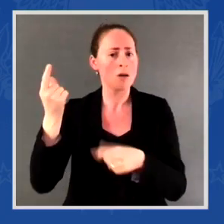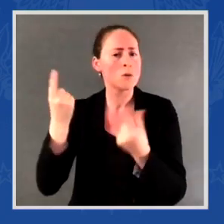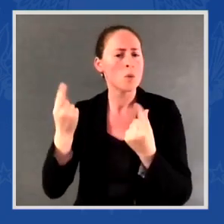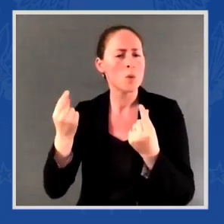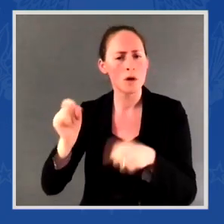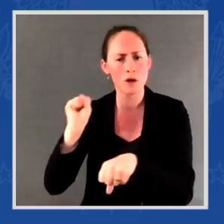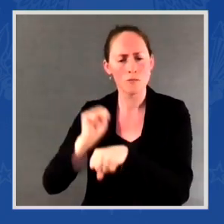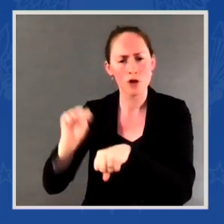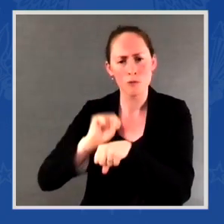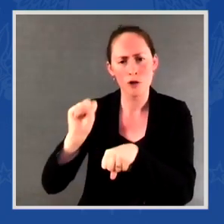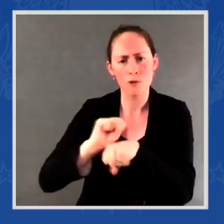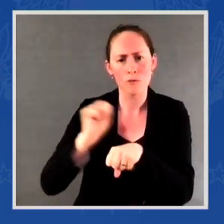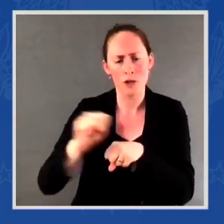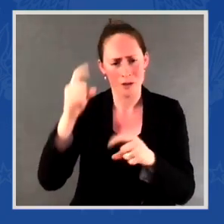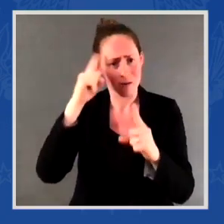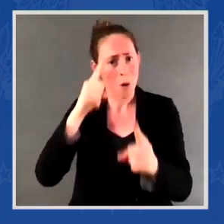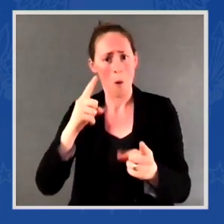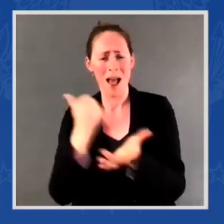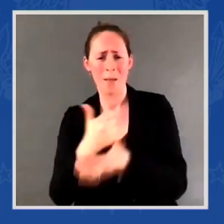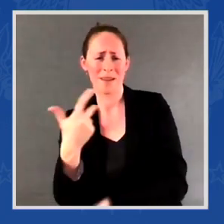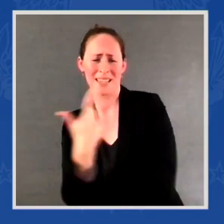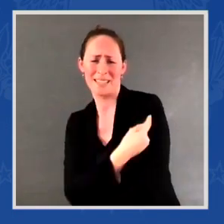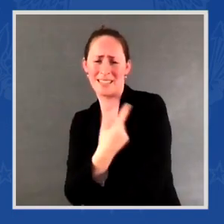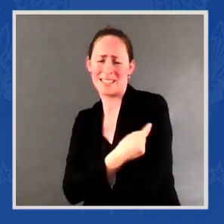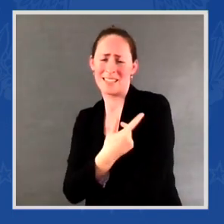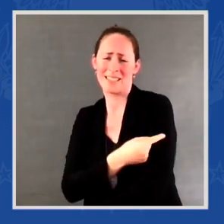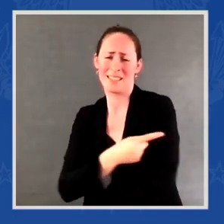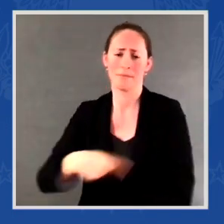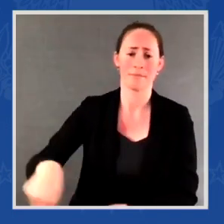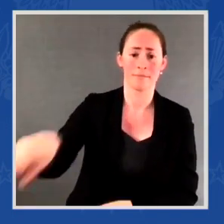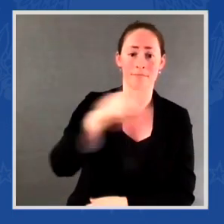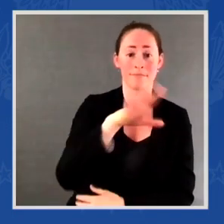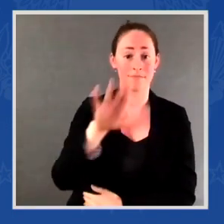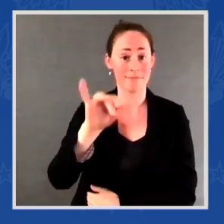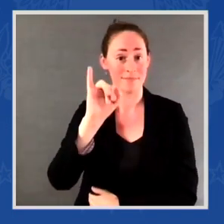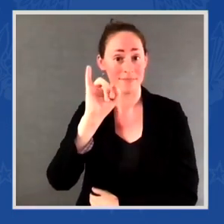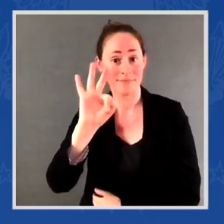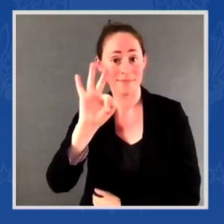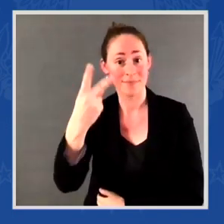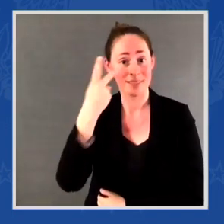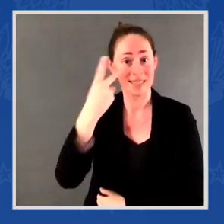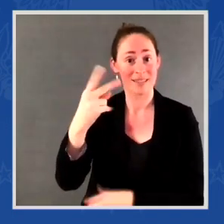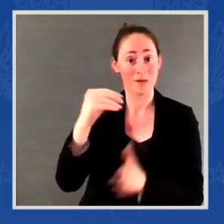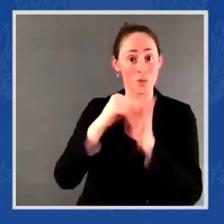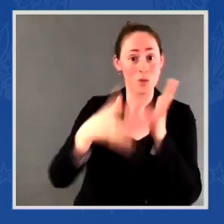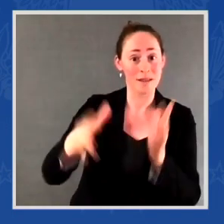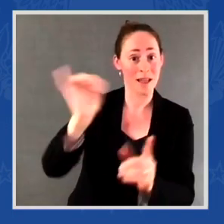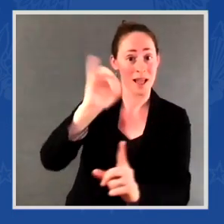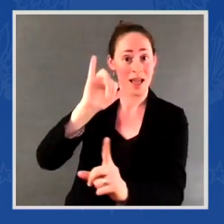And when I see students like her stepping up, it makes me know that North Carolina